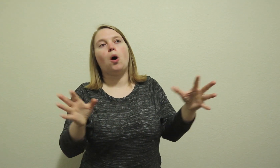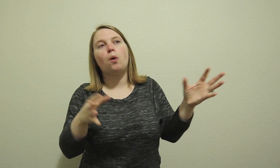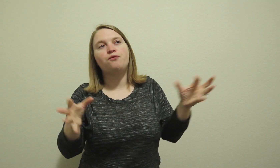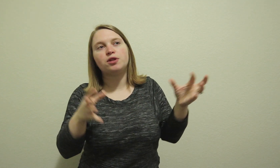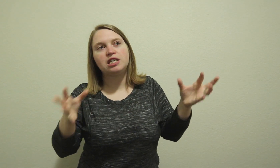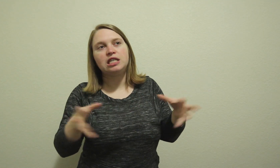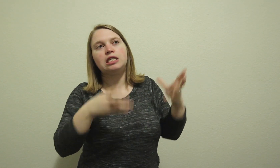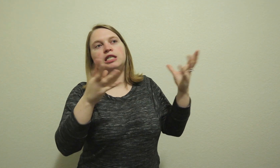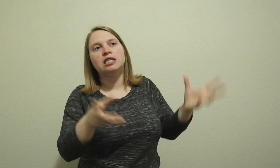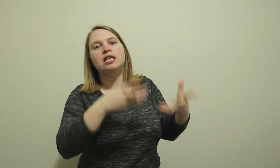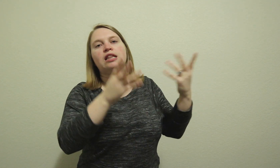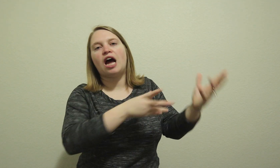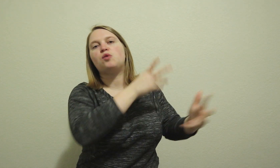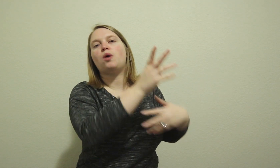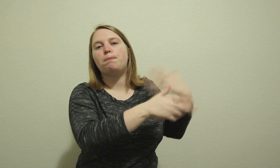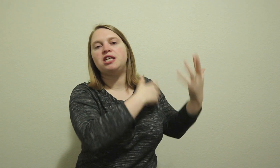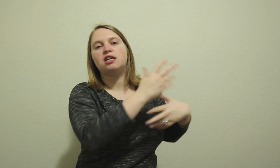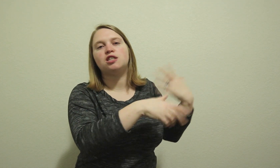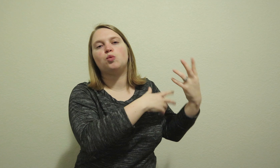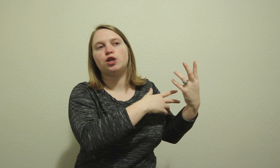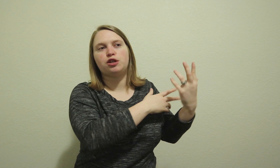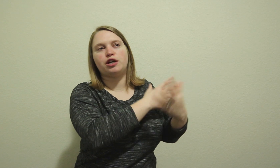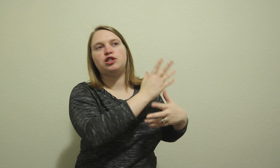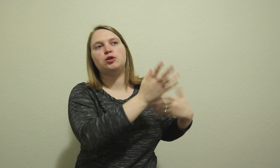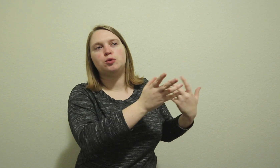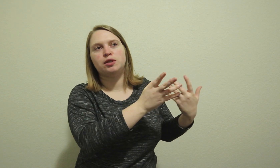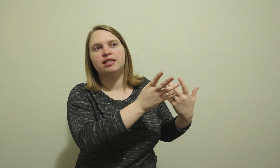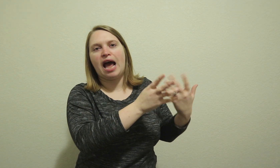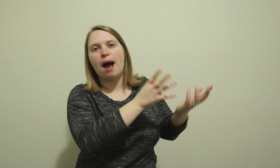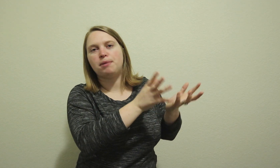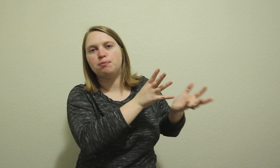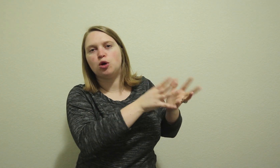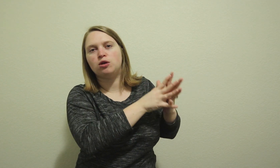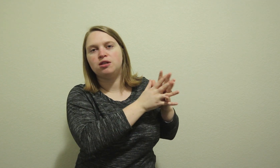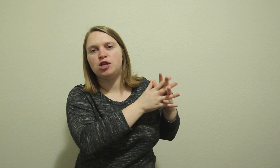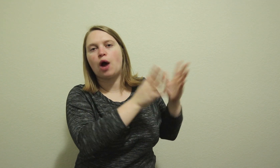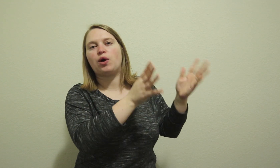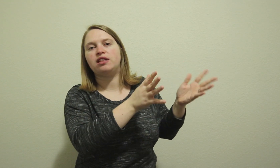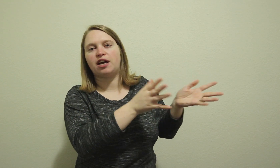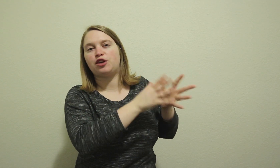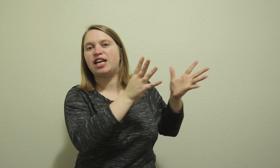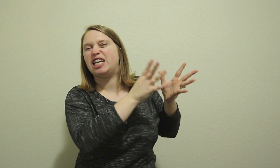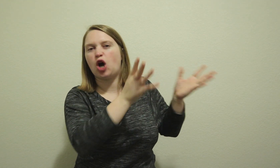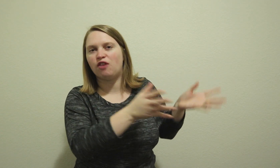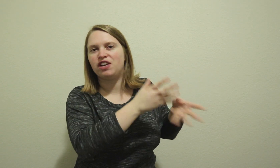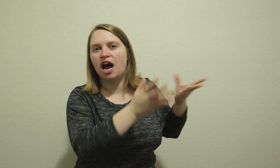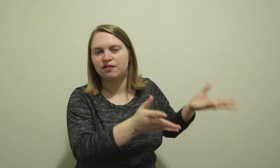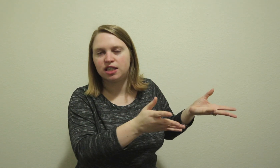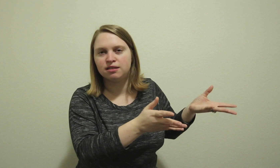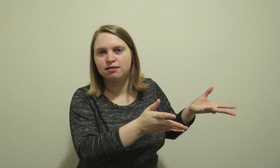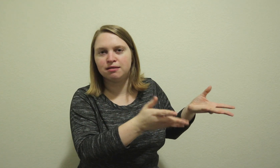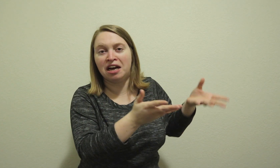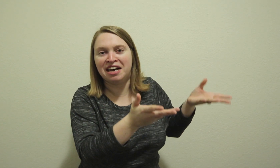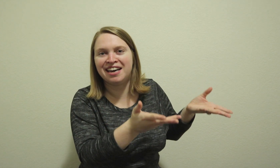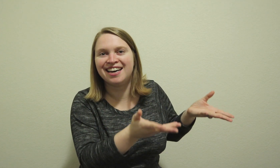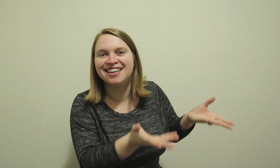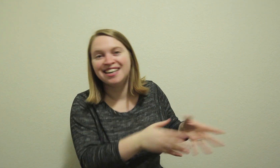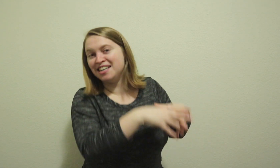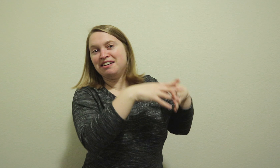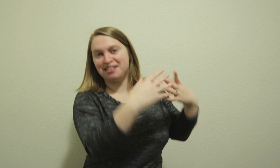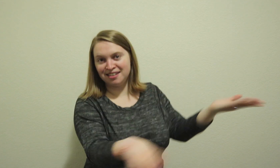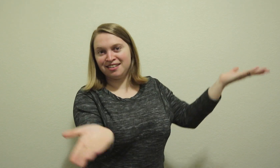hopefully that grumpiness will turn into happy mood, knowing that they're getting coffee out of it :laughing: